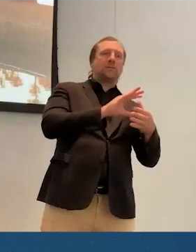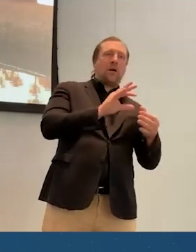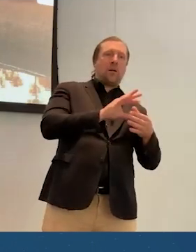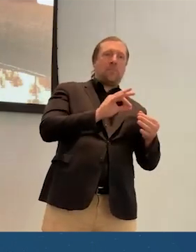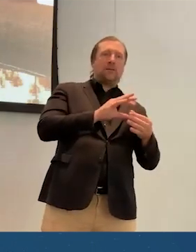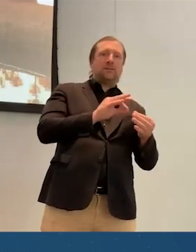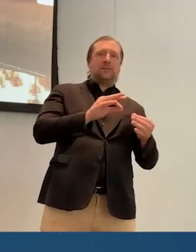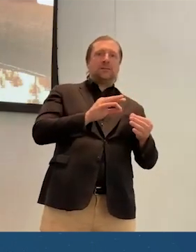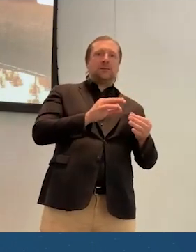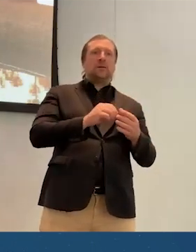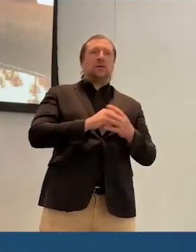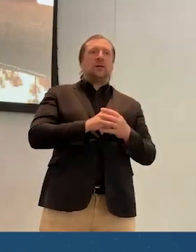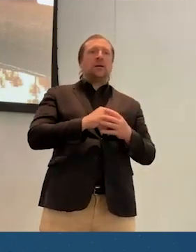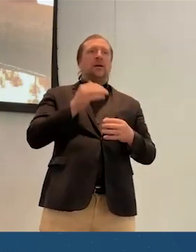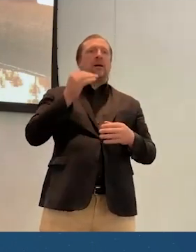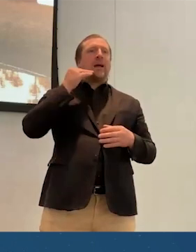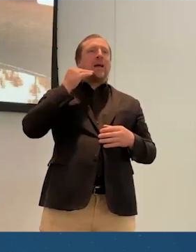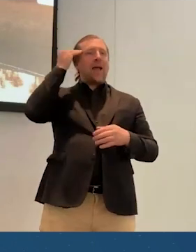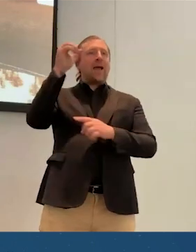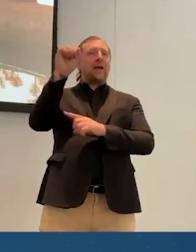like sound effects and animations,